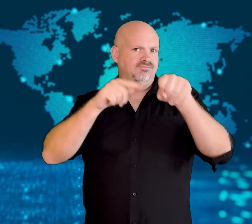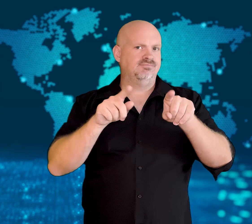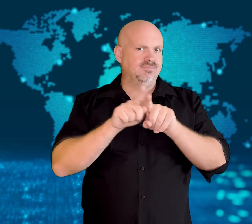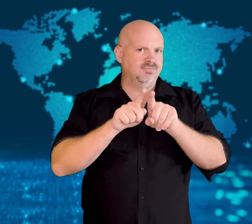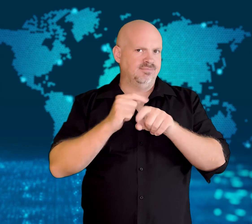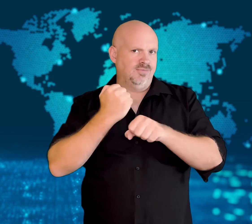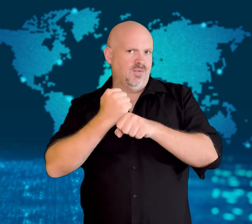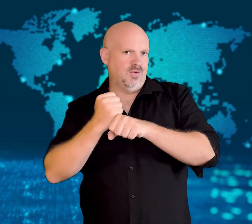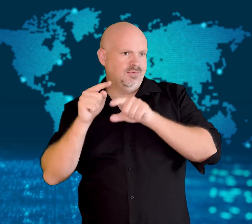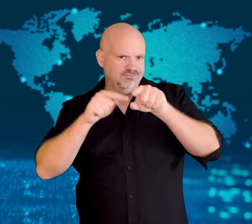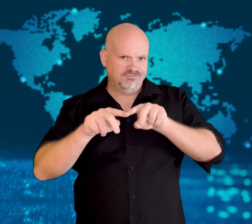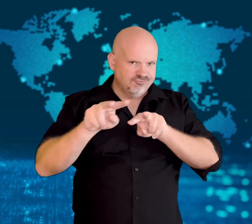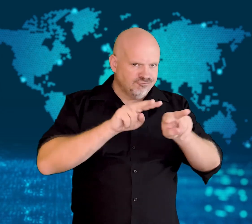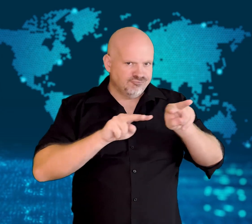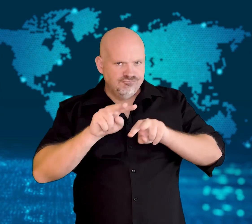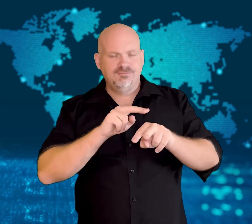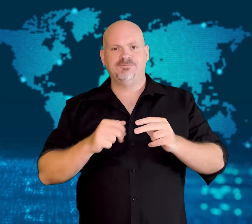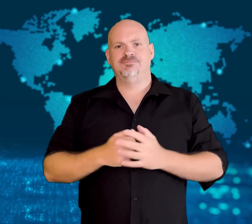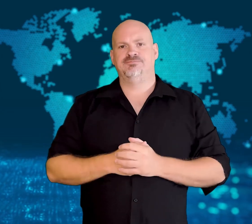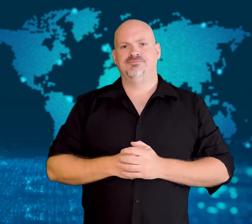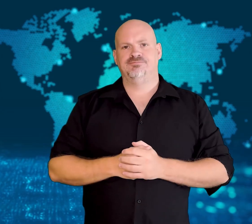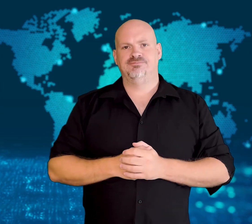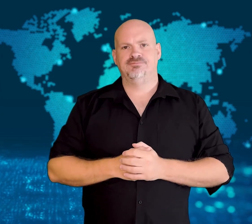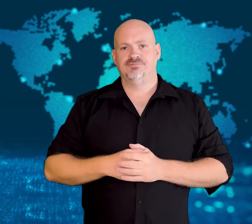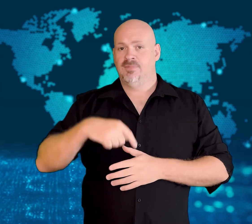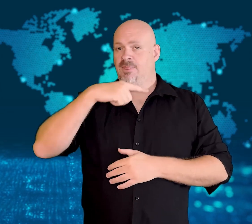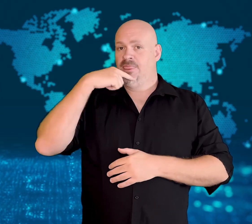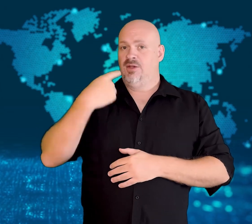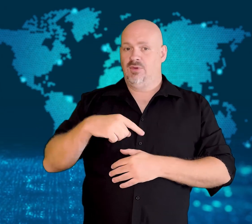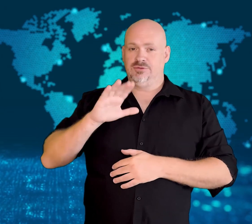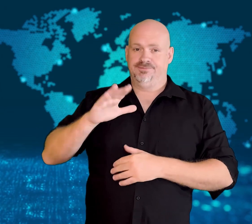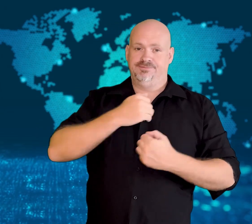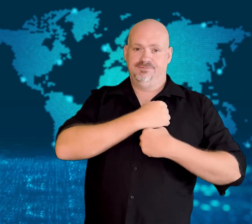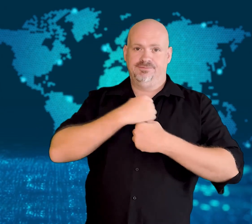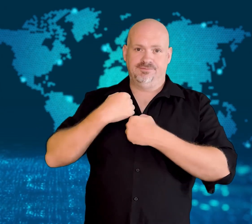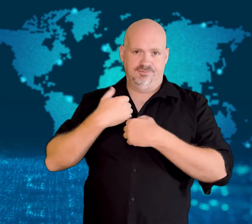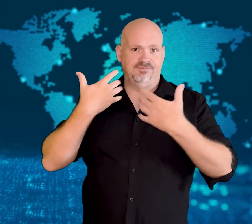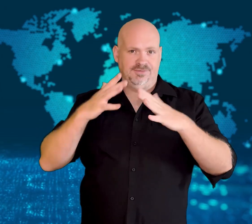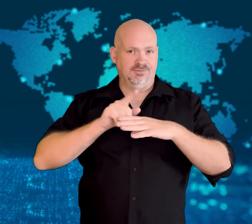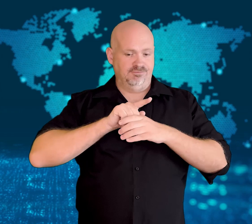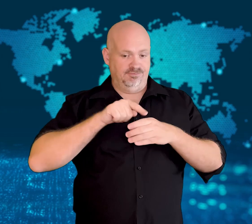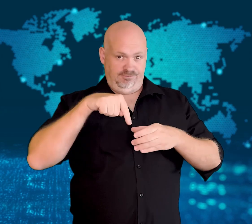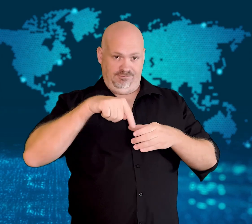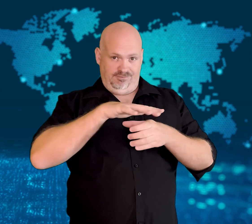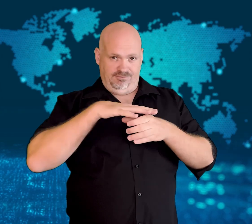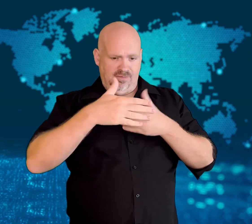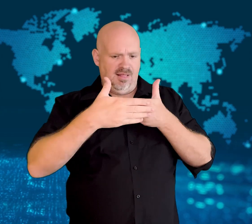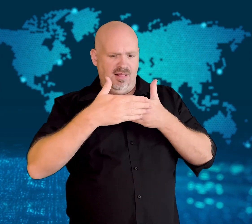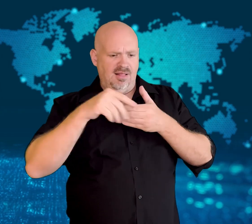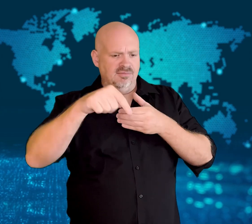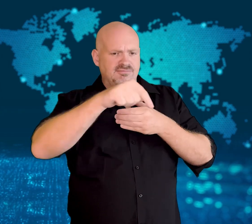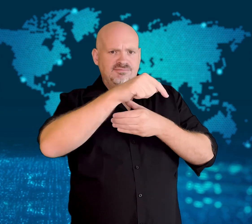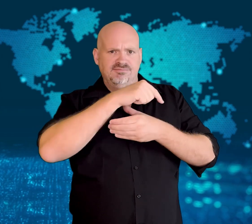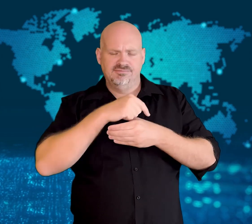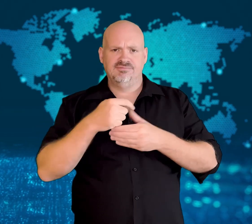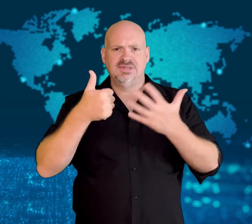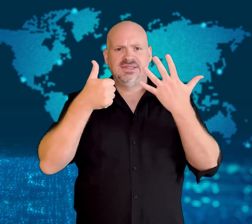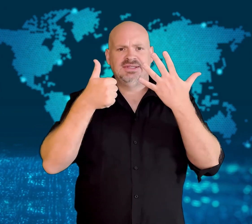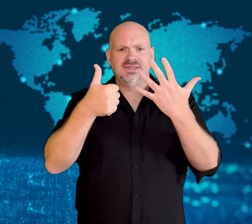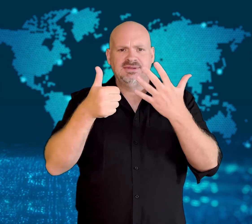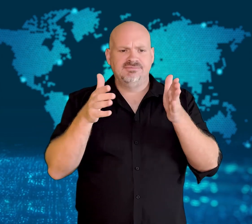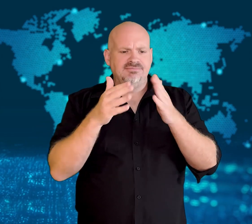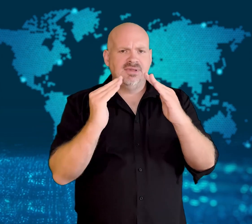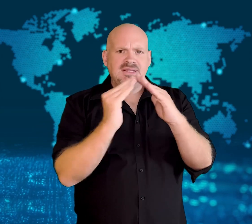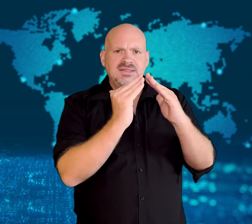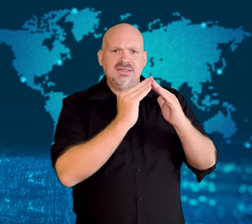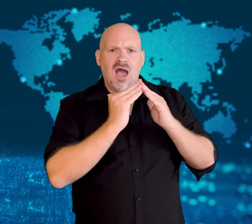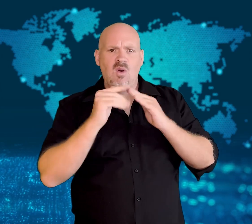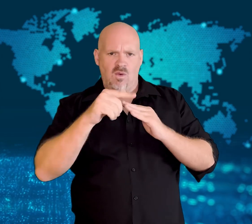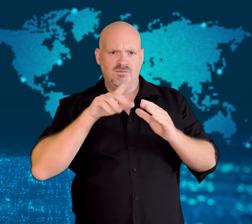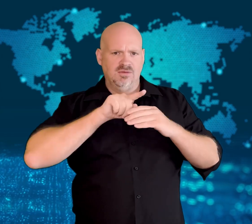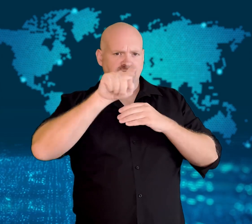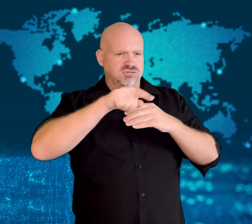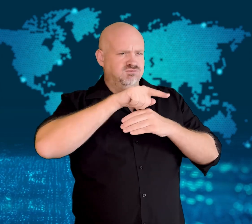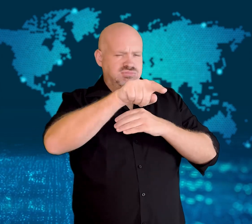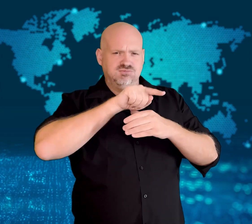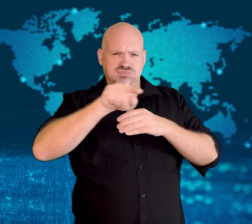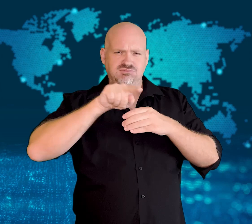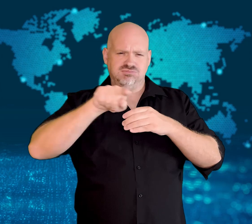Russian forces shelled dozens of front-line towns in six different areas